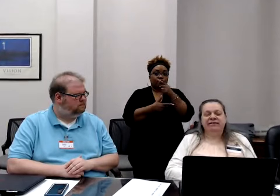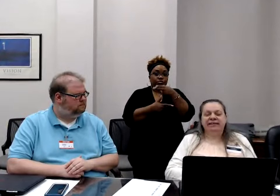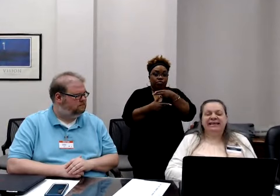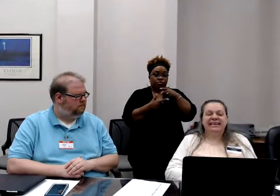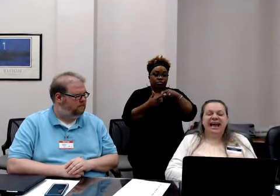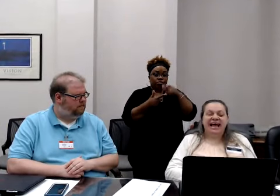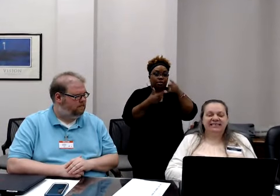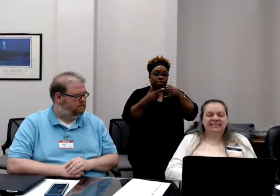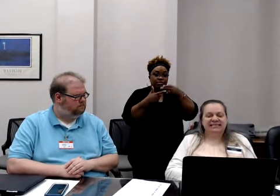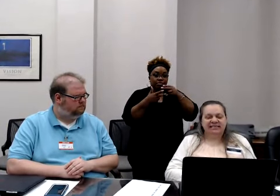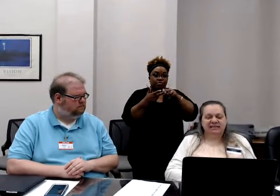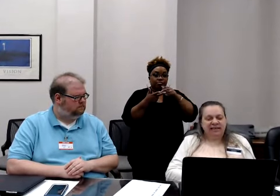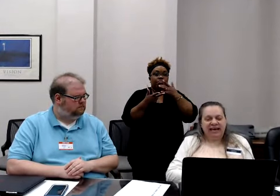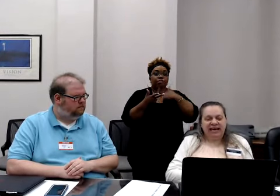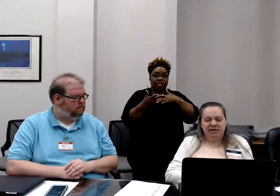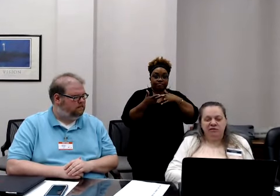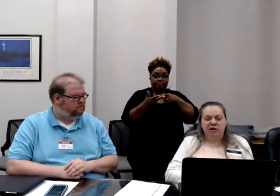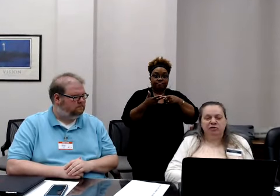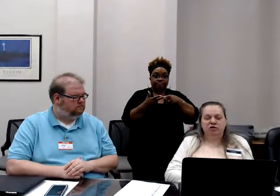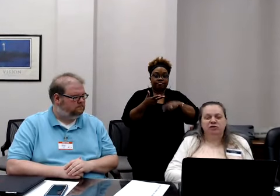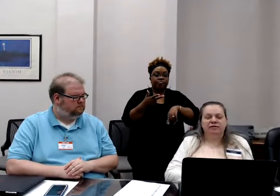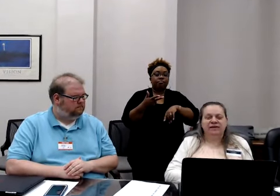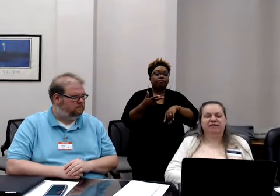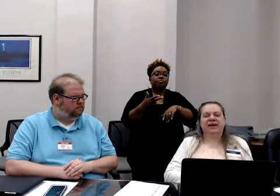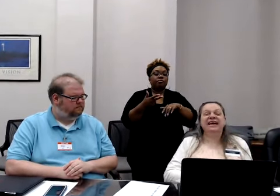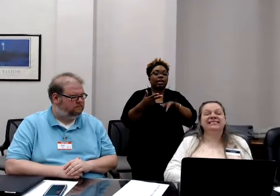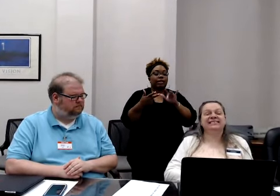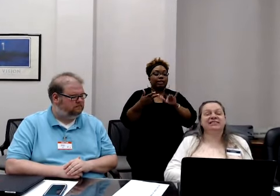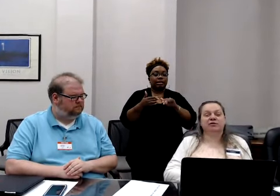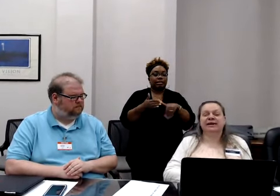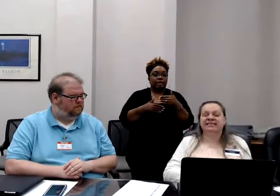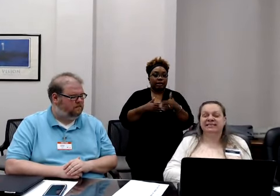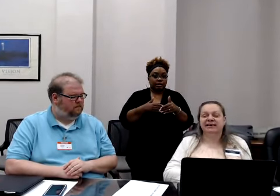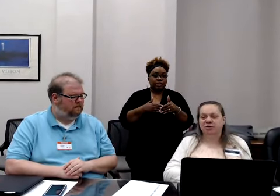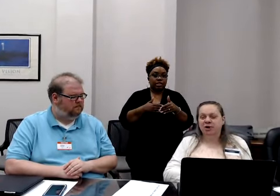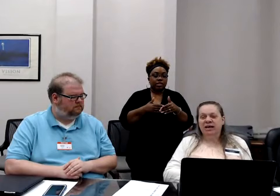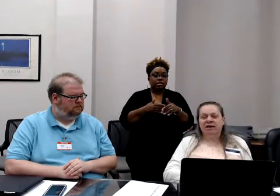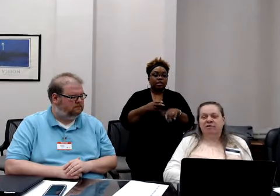You click next and you go to a verification screen.